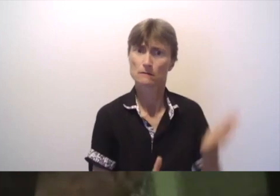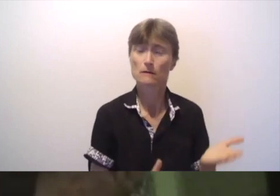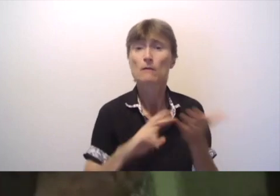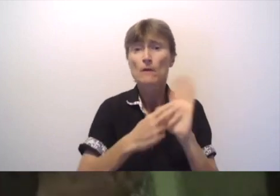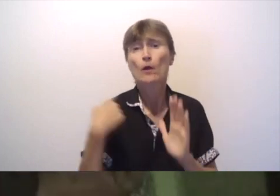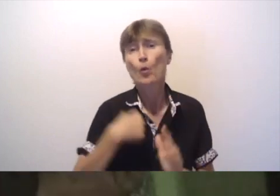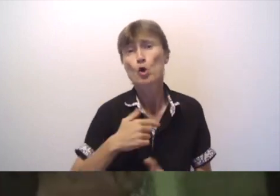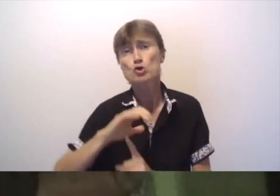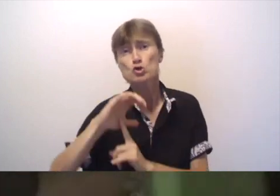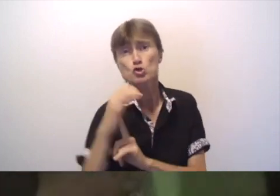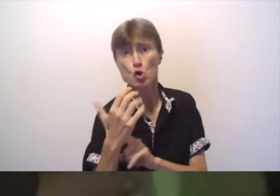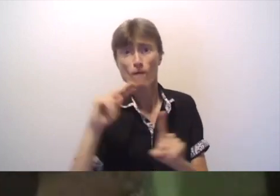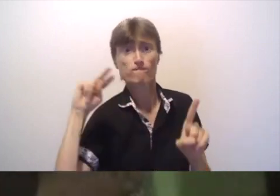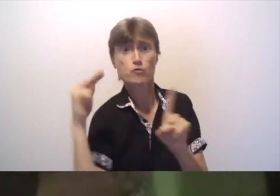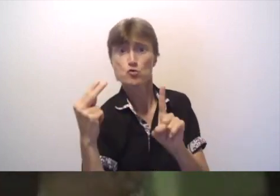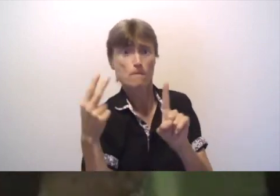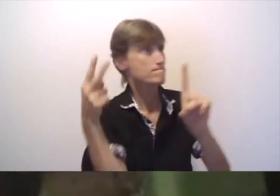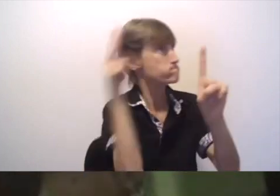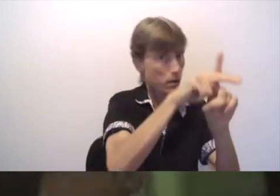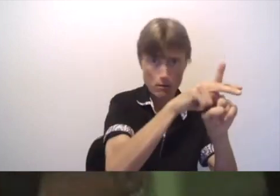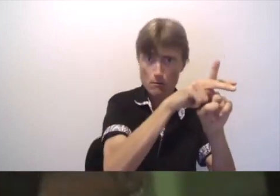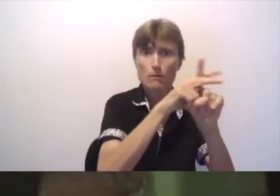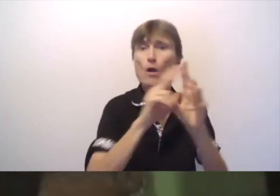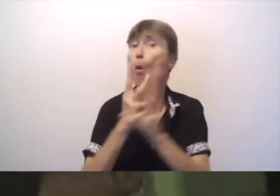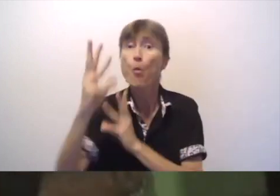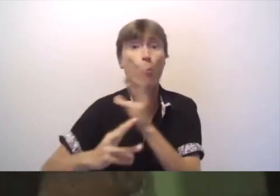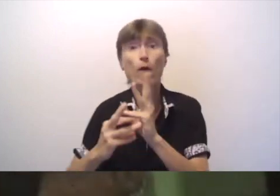end world view to the world as opposed to